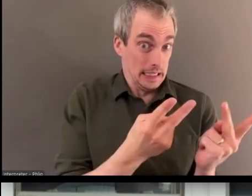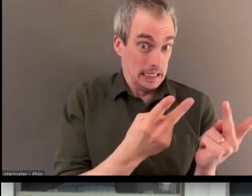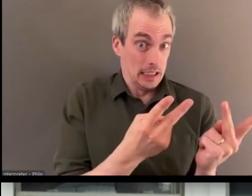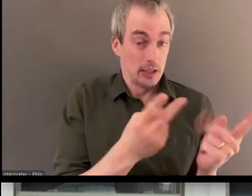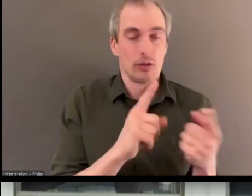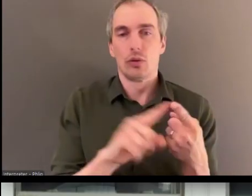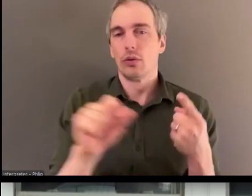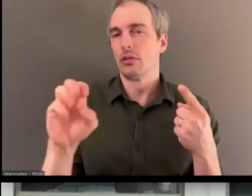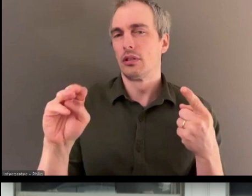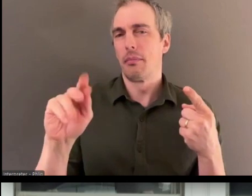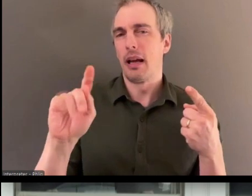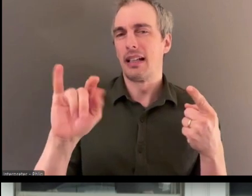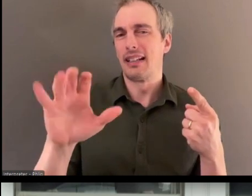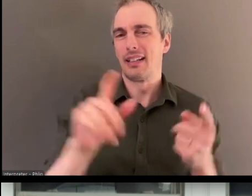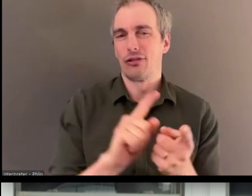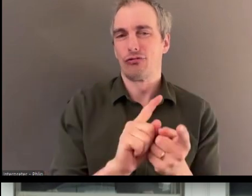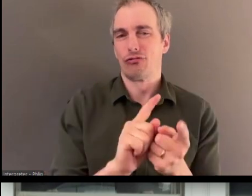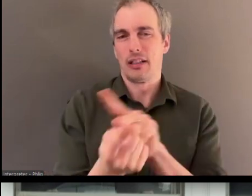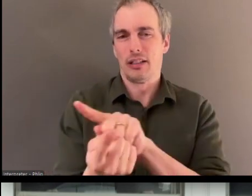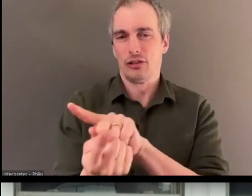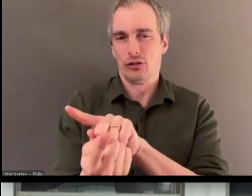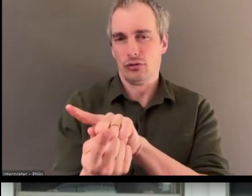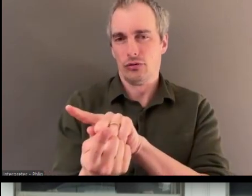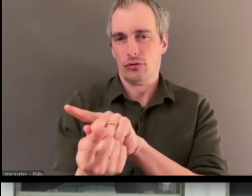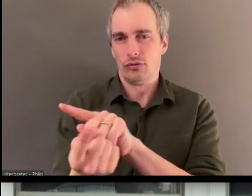We're not using it to just convert into a different file format.